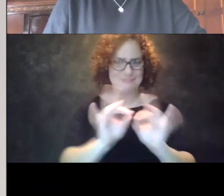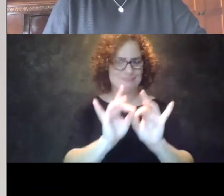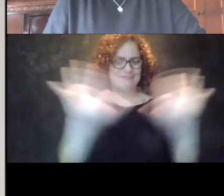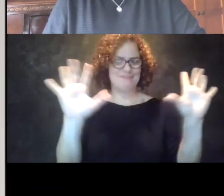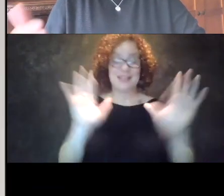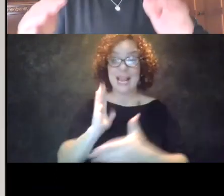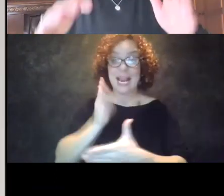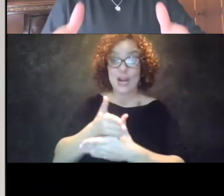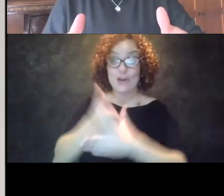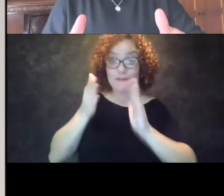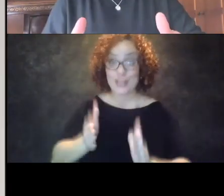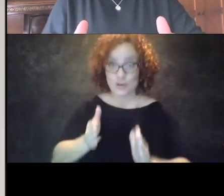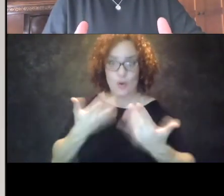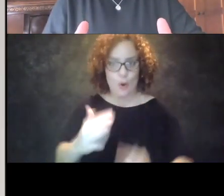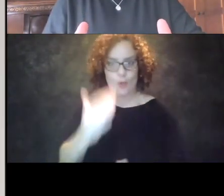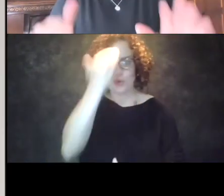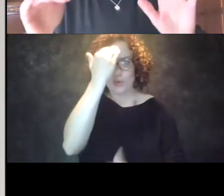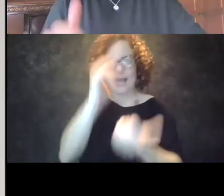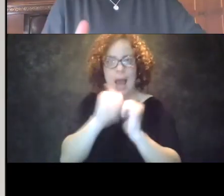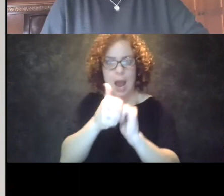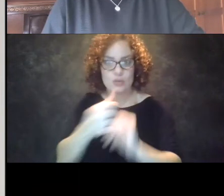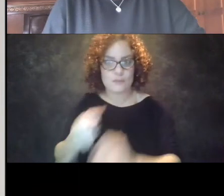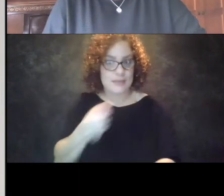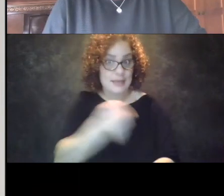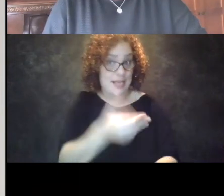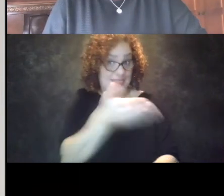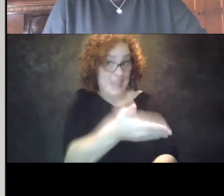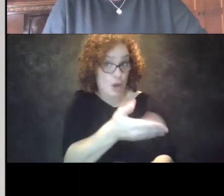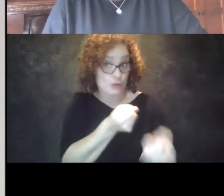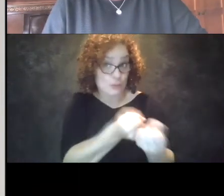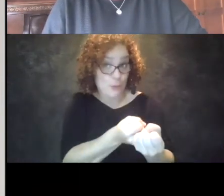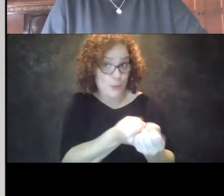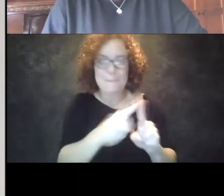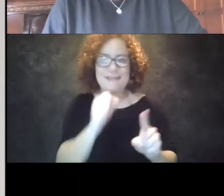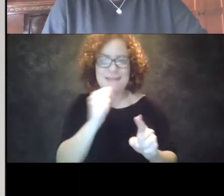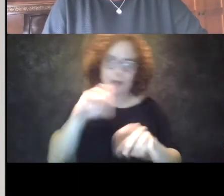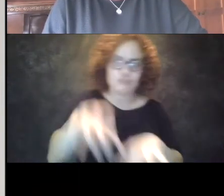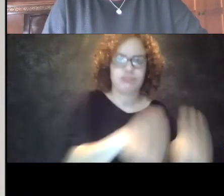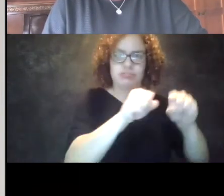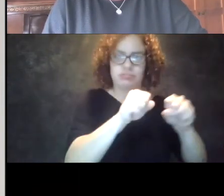to be there as a support but not get too involved to let the peers just go with it. So that's